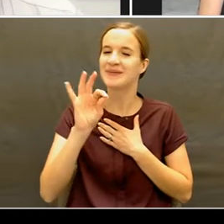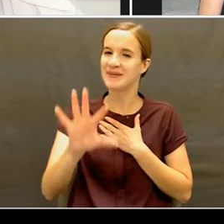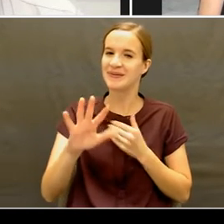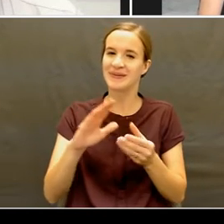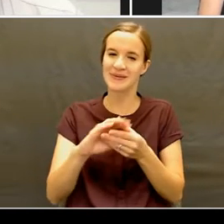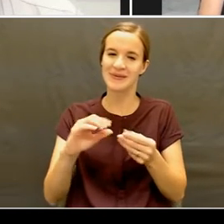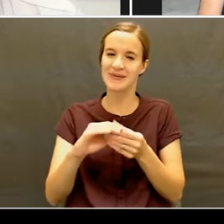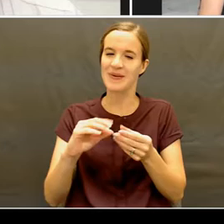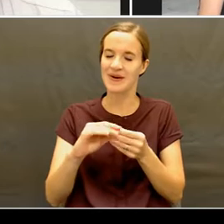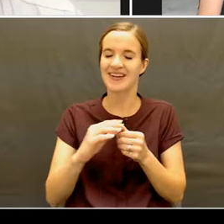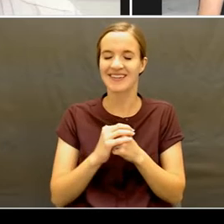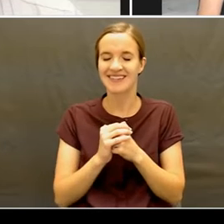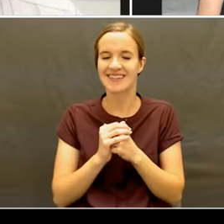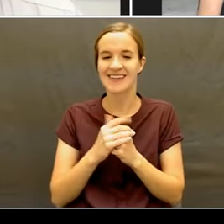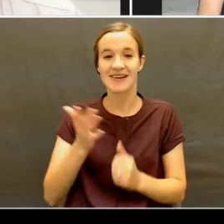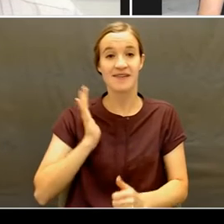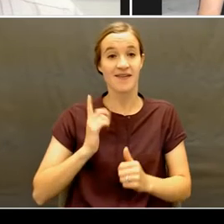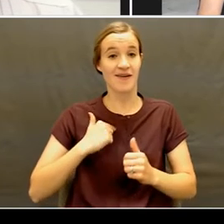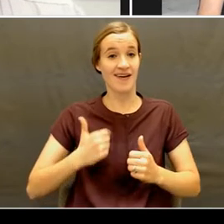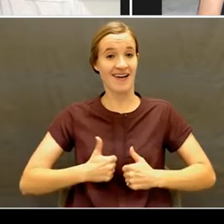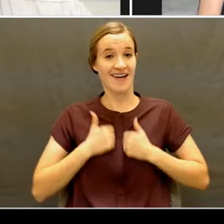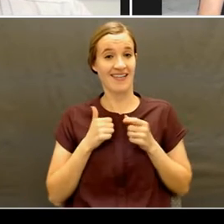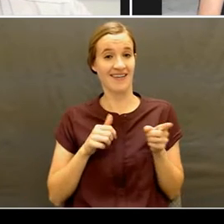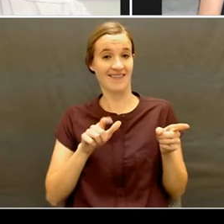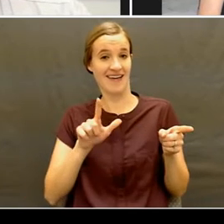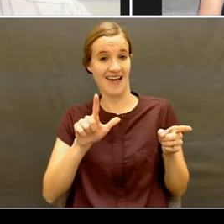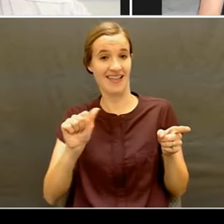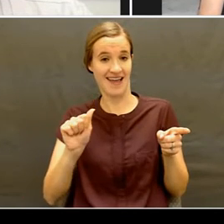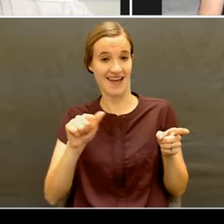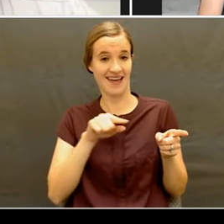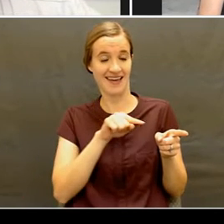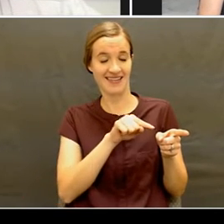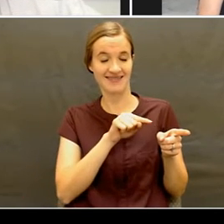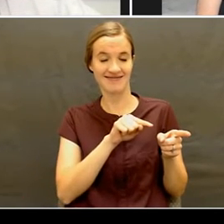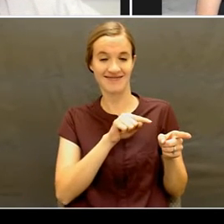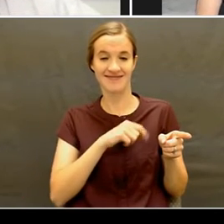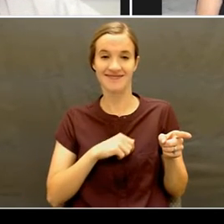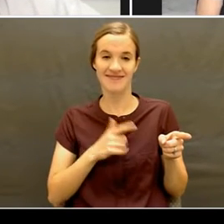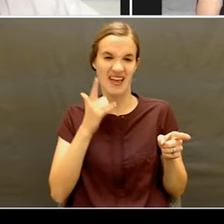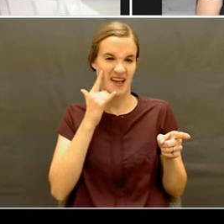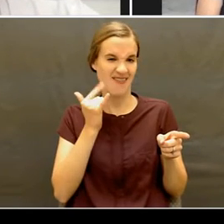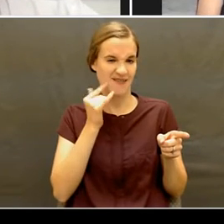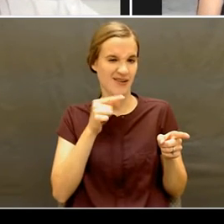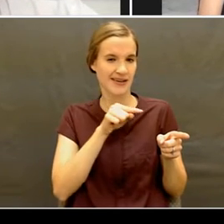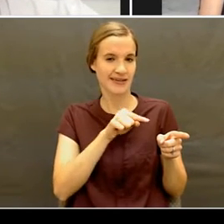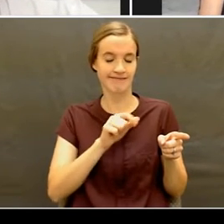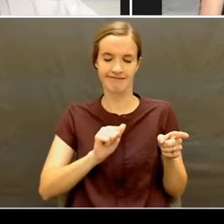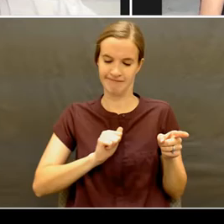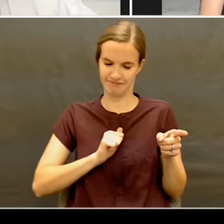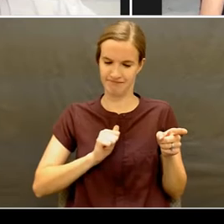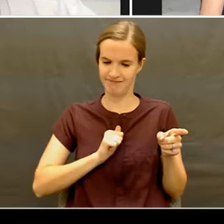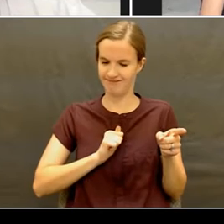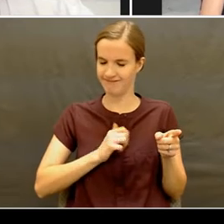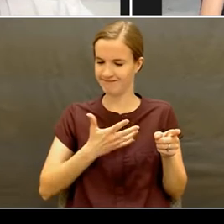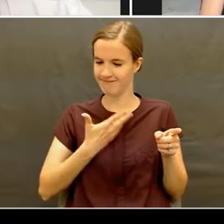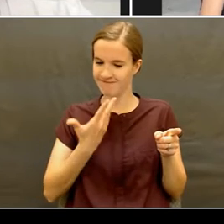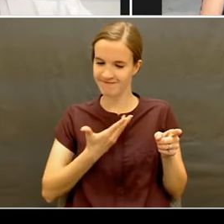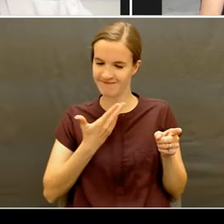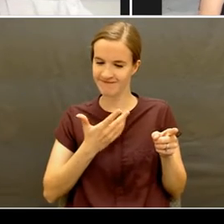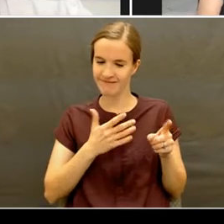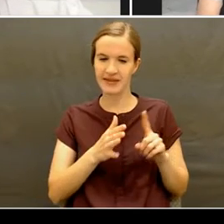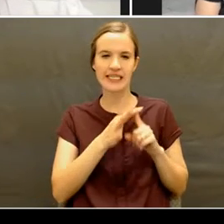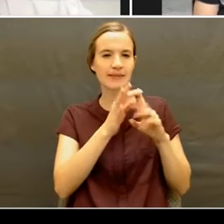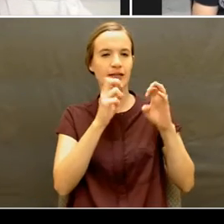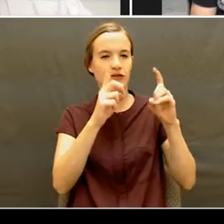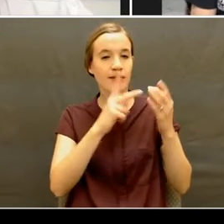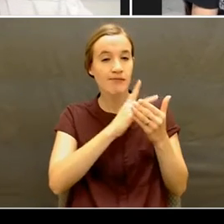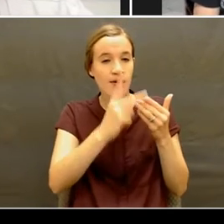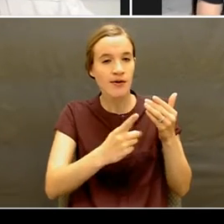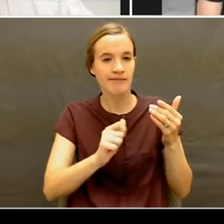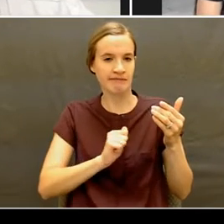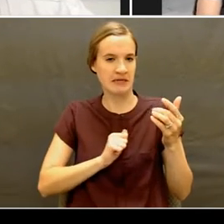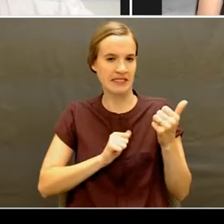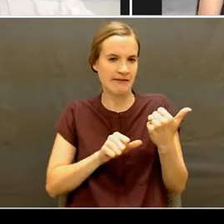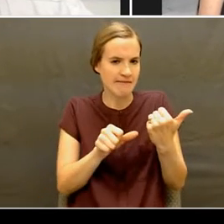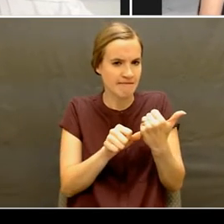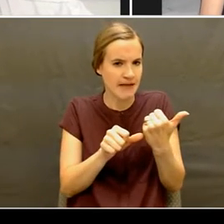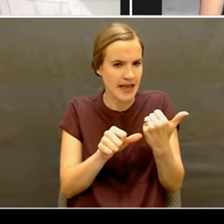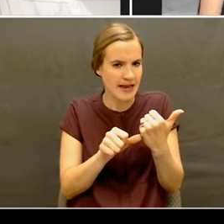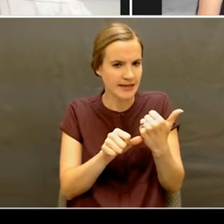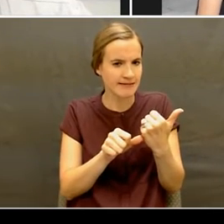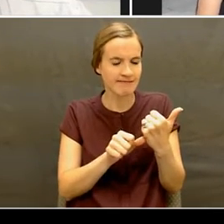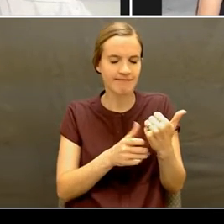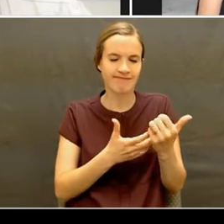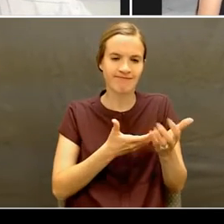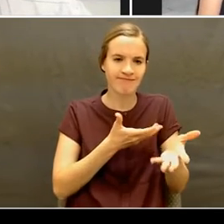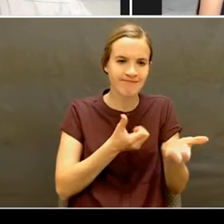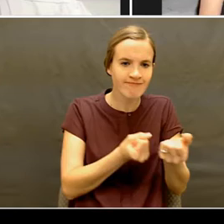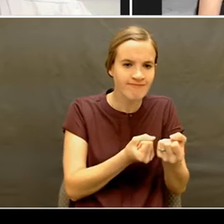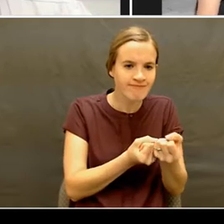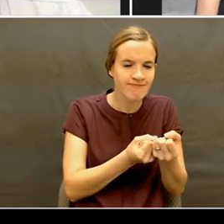was in LA at the at the, when I worked as, let's see, as an aide in a special ed school, I had a, I